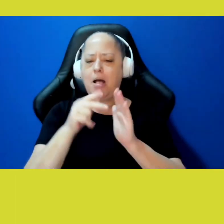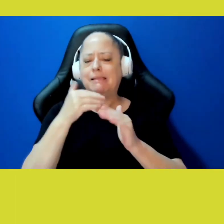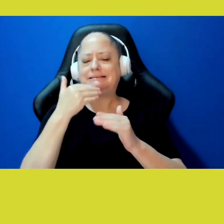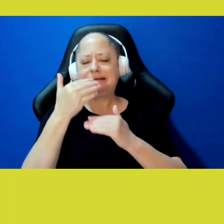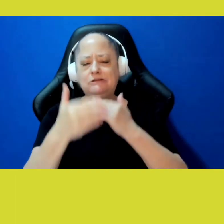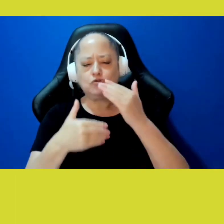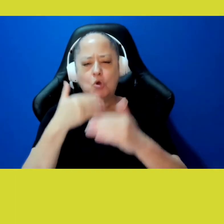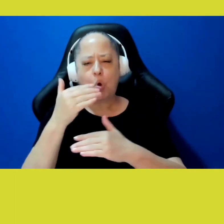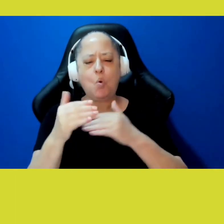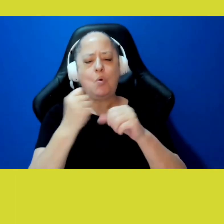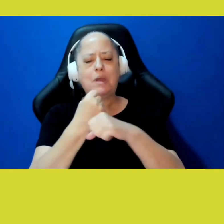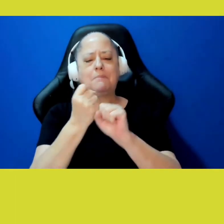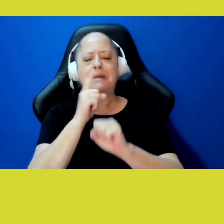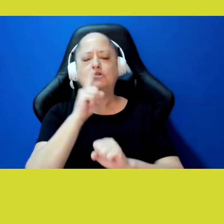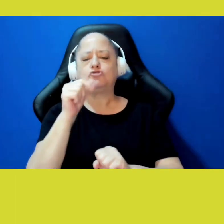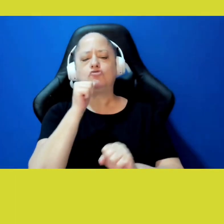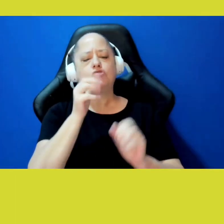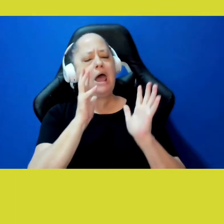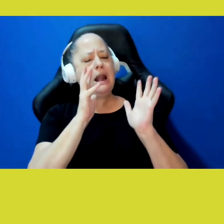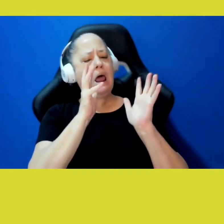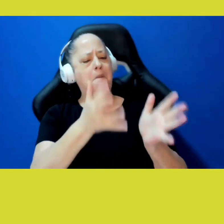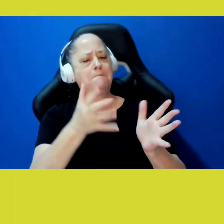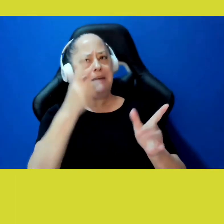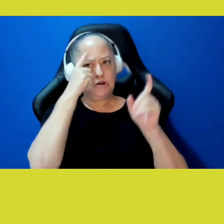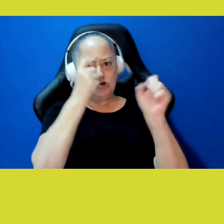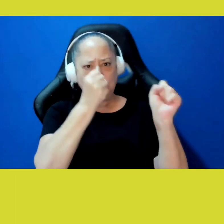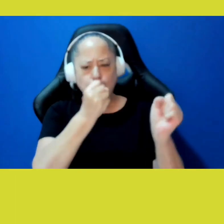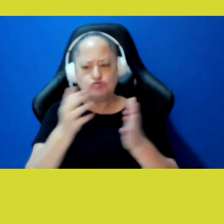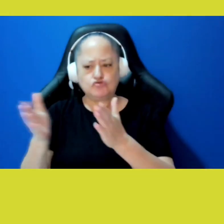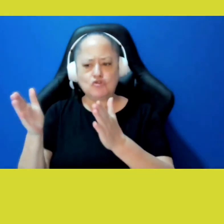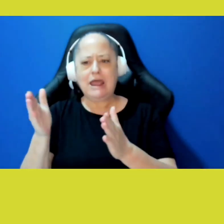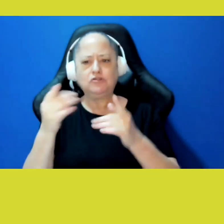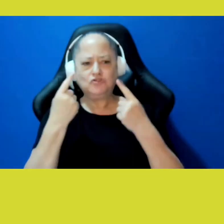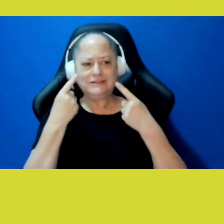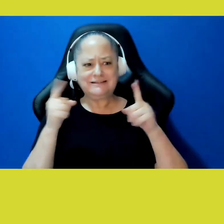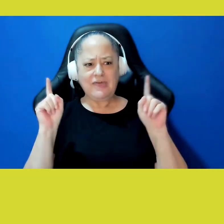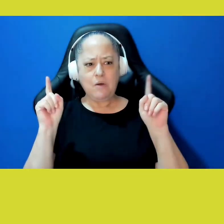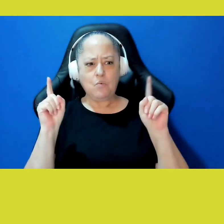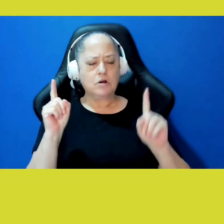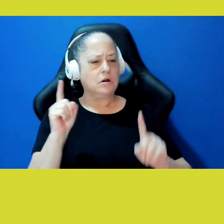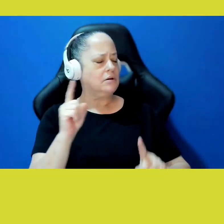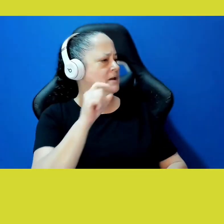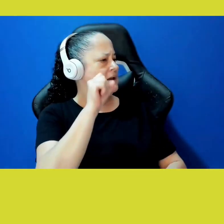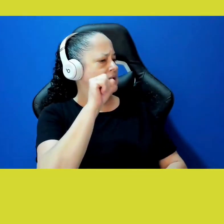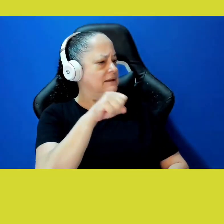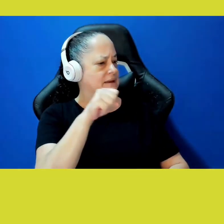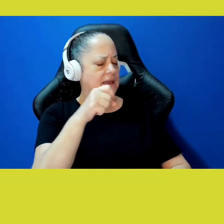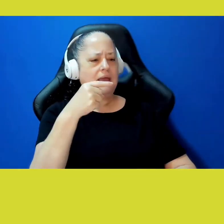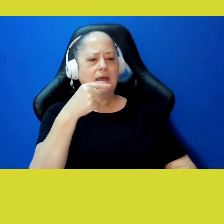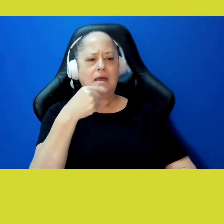sure that we don't abandon strategies that work yeah I mean I'll just I'll be be brief I